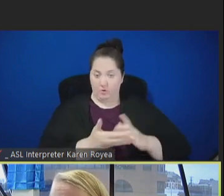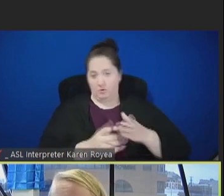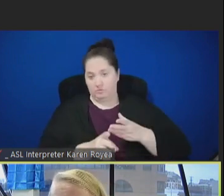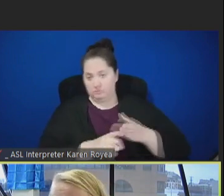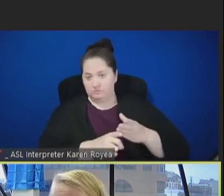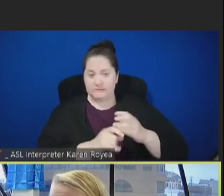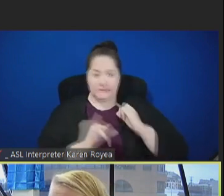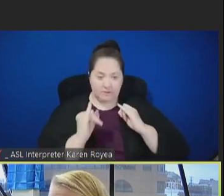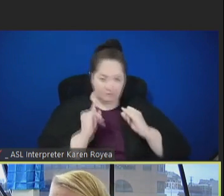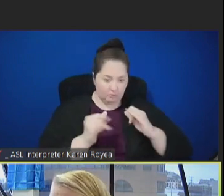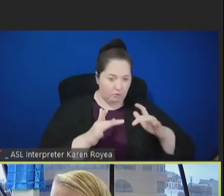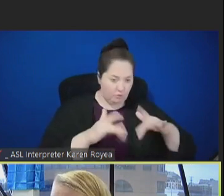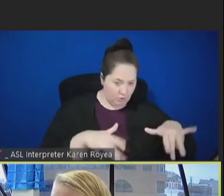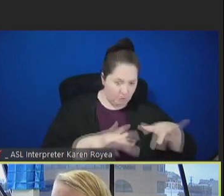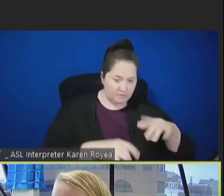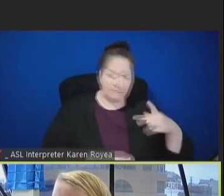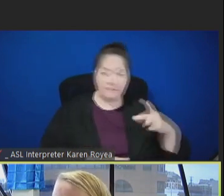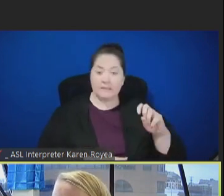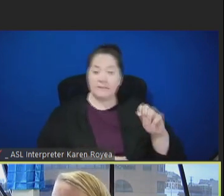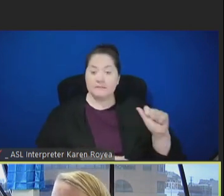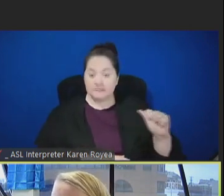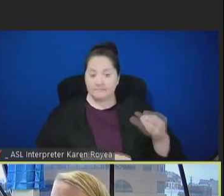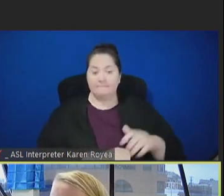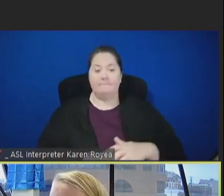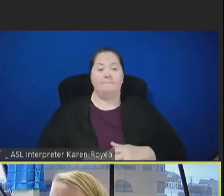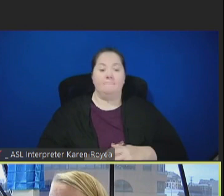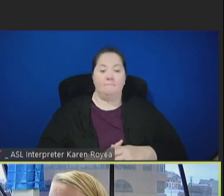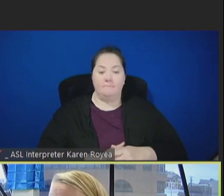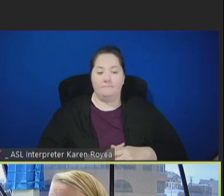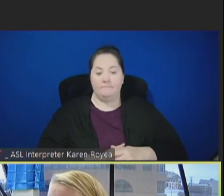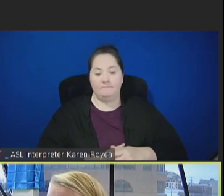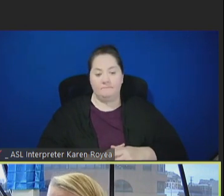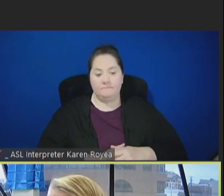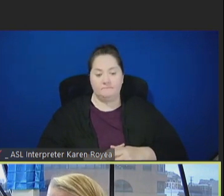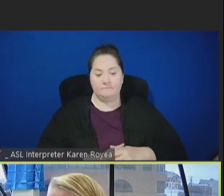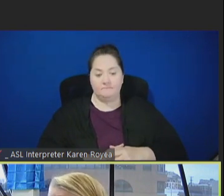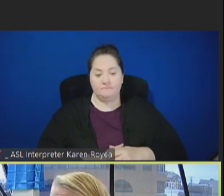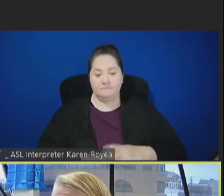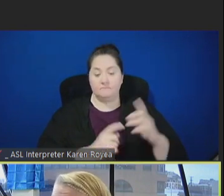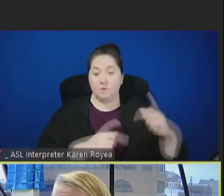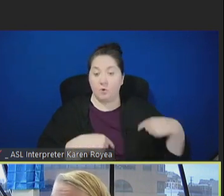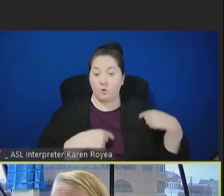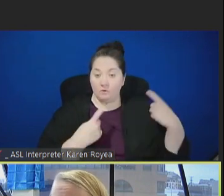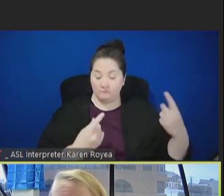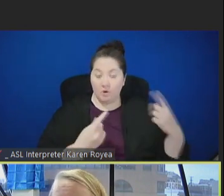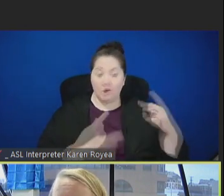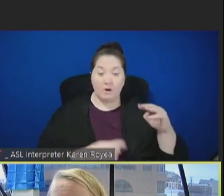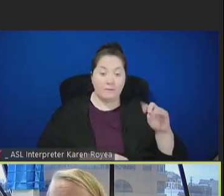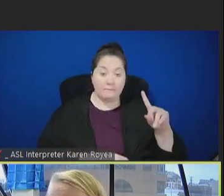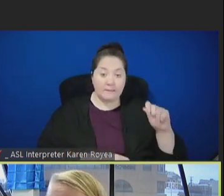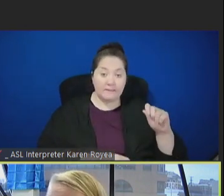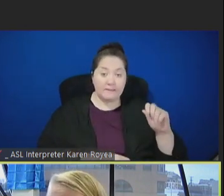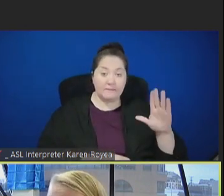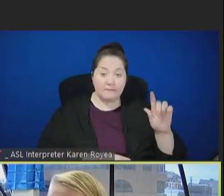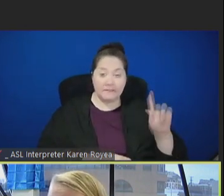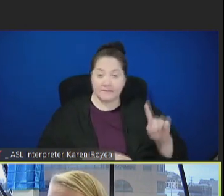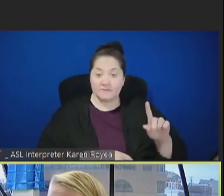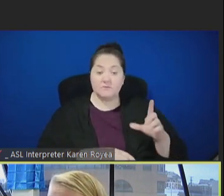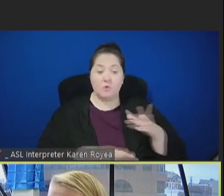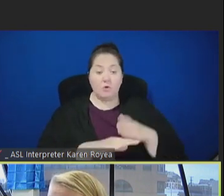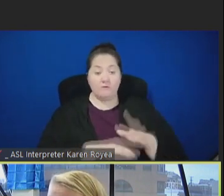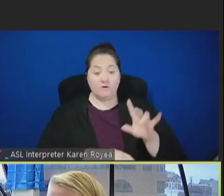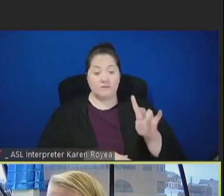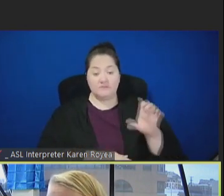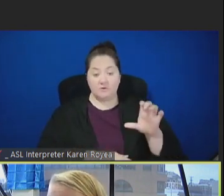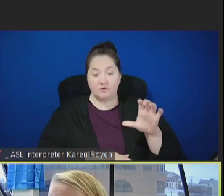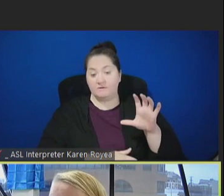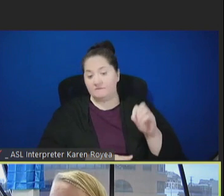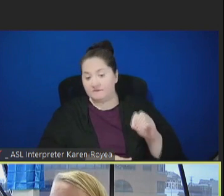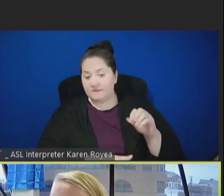and recorded the PSA spot. So far, the media blitz has generated more than 750,000 media impressions.